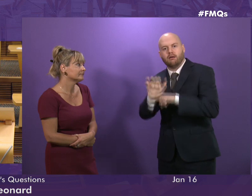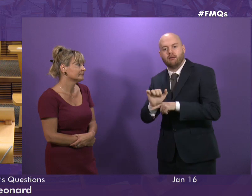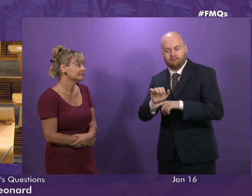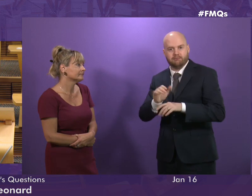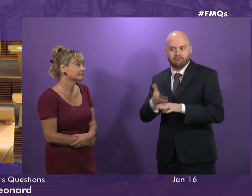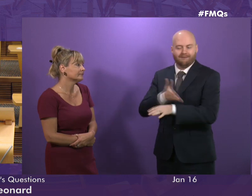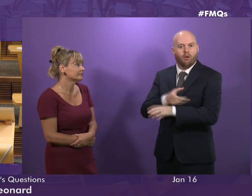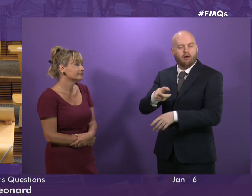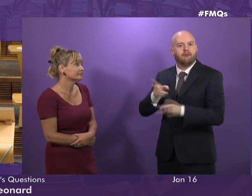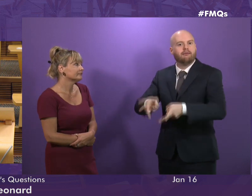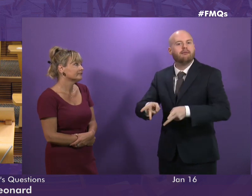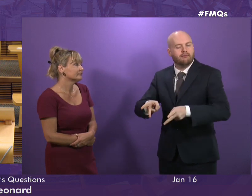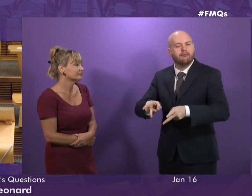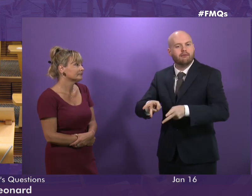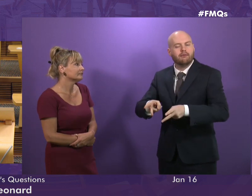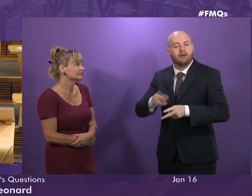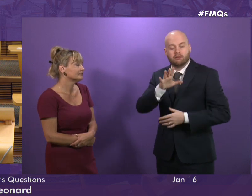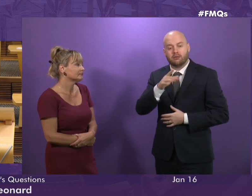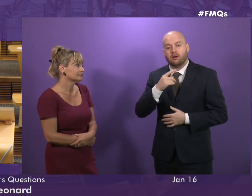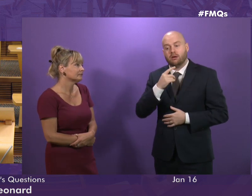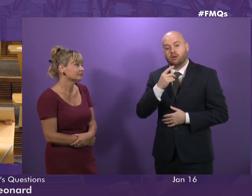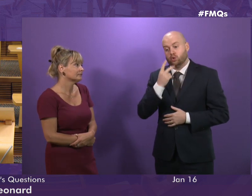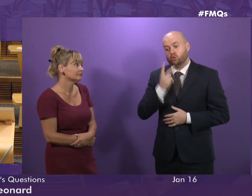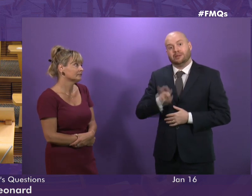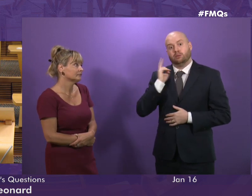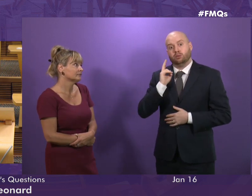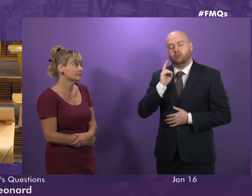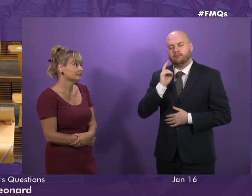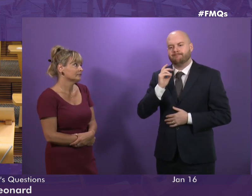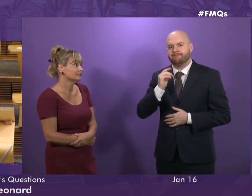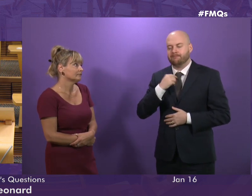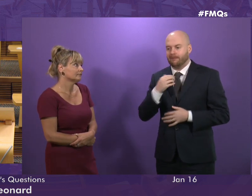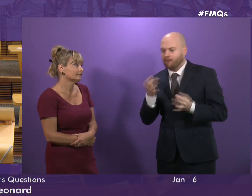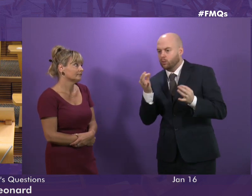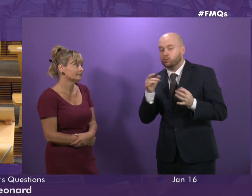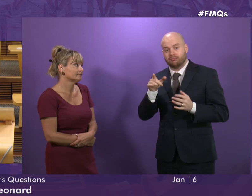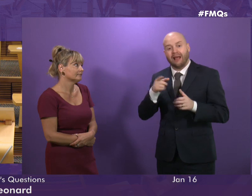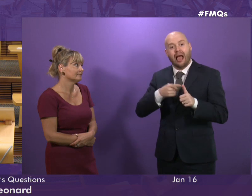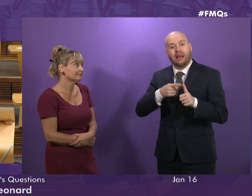family are now planning to launch legal action against the Scottish Prison Service, Police